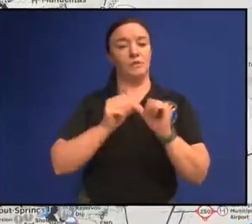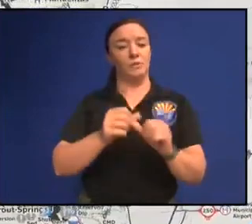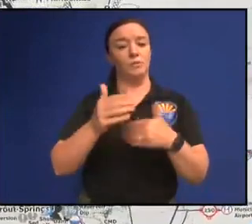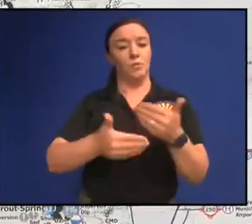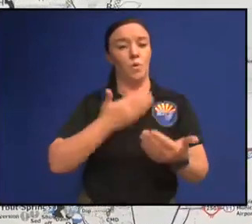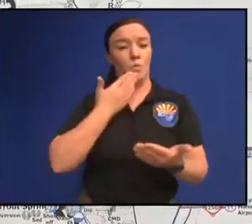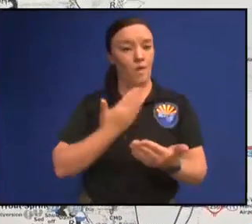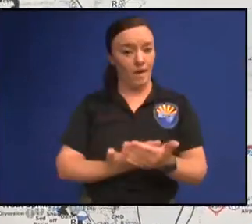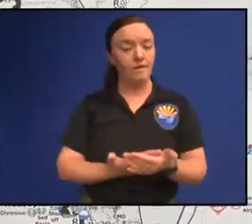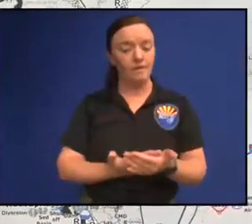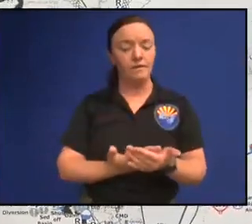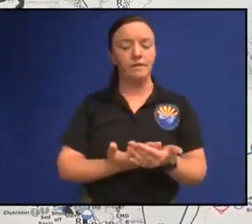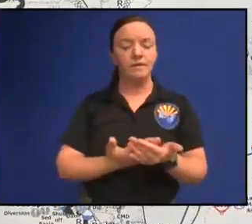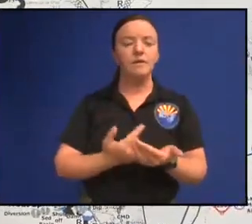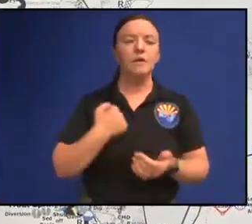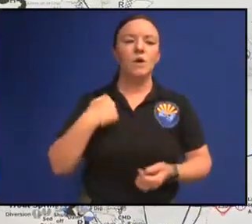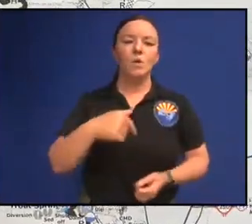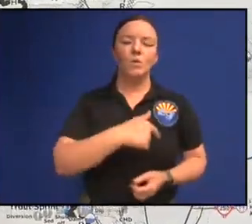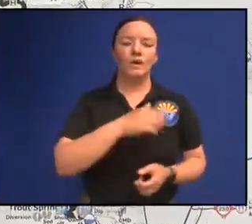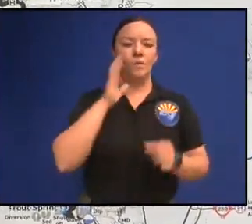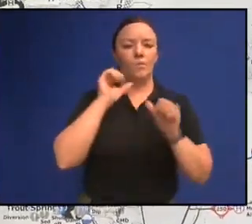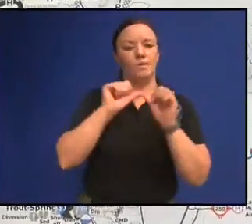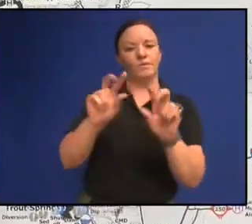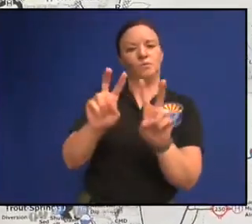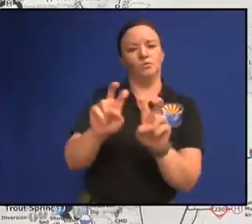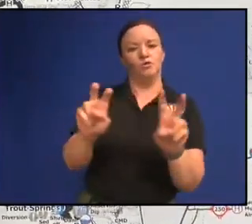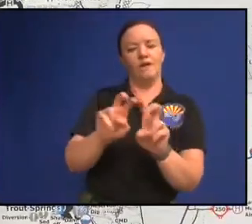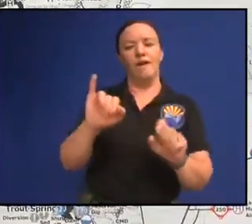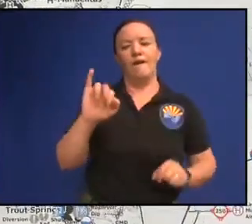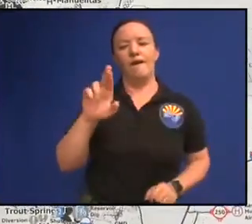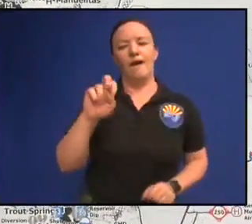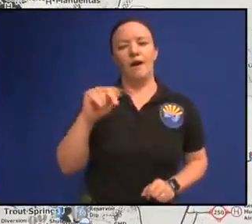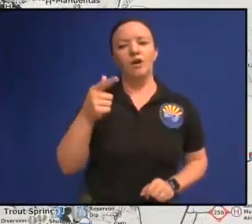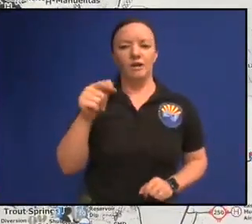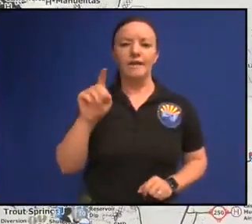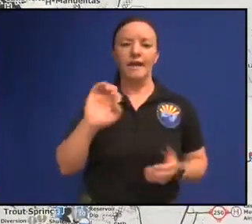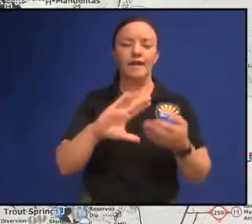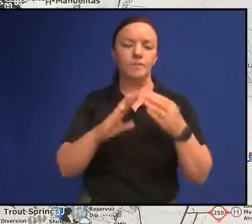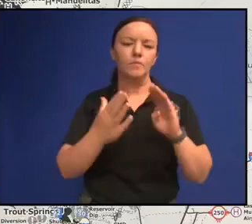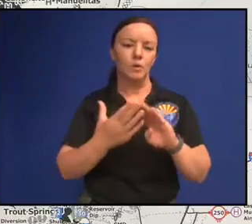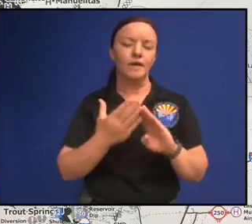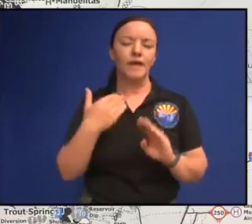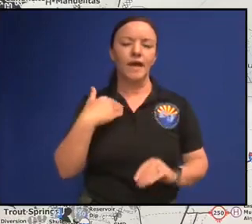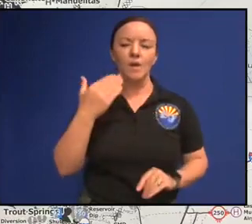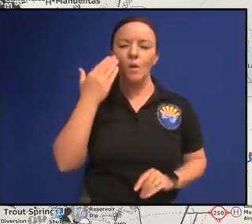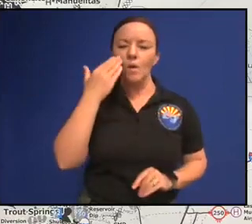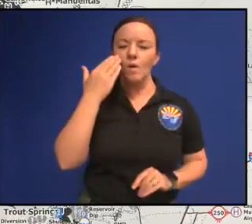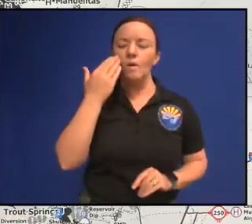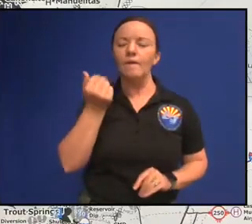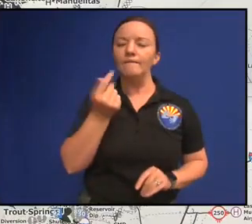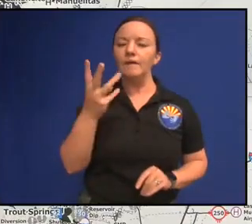COMMUNITY AS WELL. I KNOW THERE'S A HANDFUL OF -- THERE IS QUITE A FEW HOMES IN THAT AREA AS WELL.